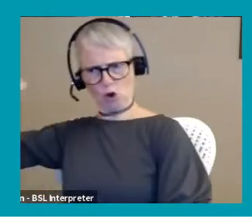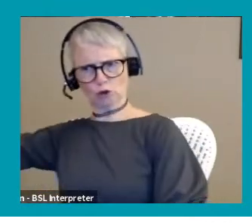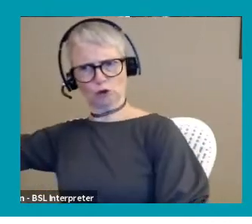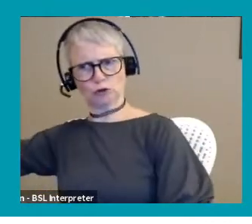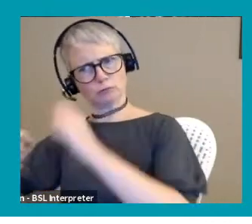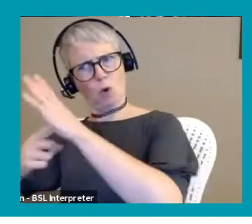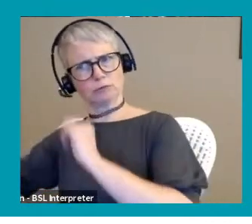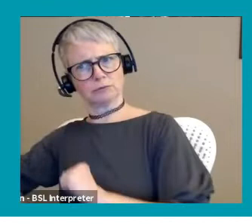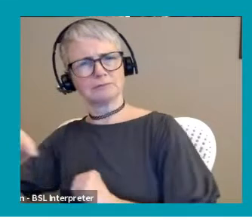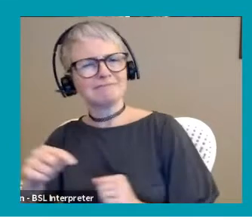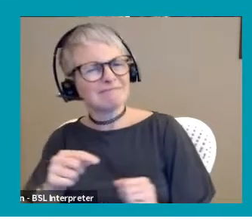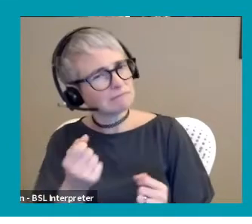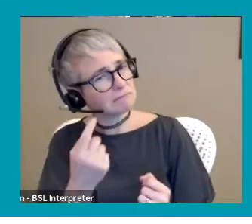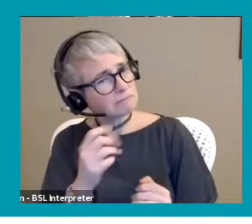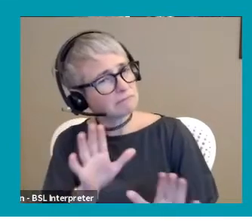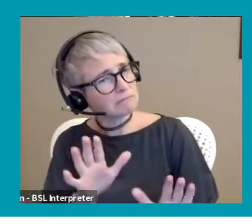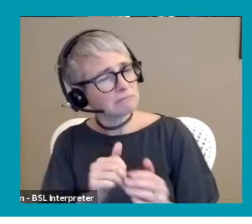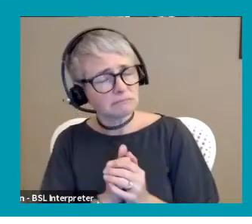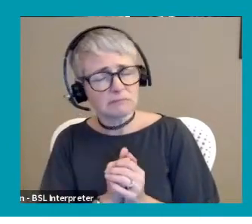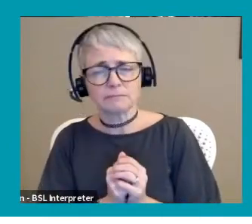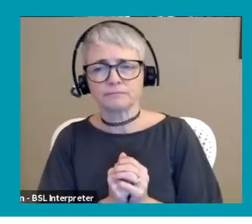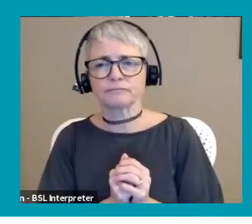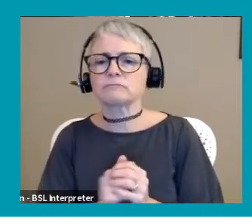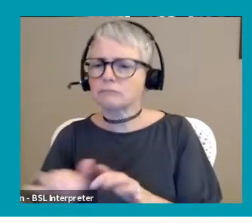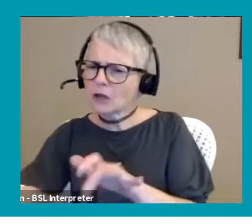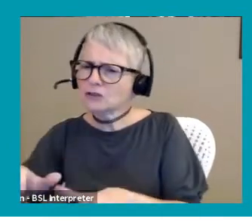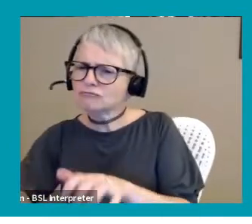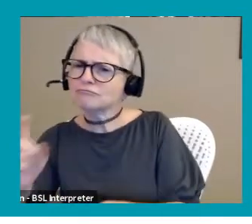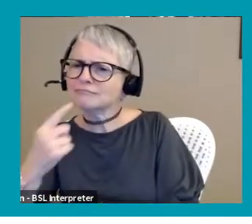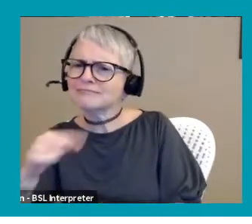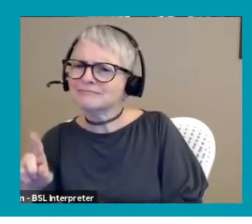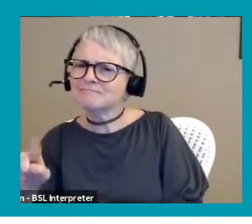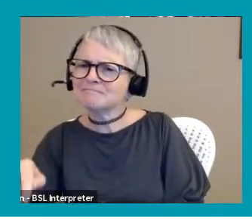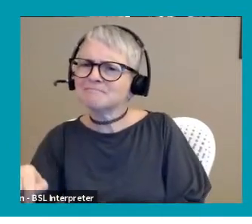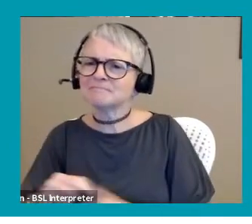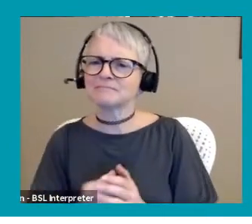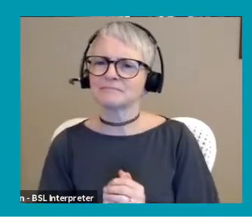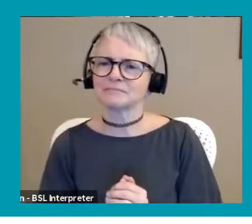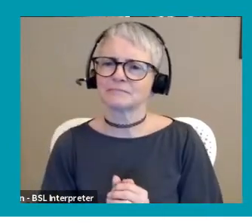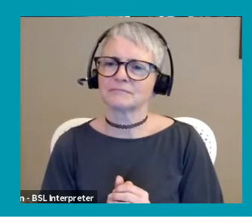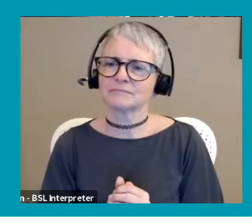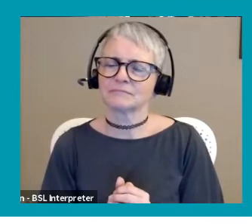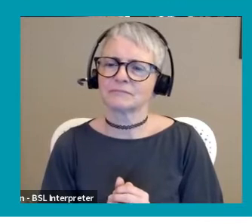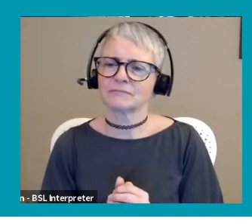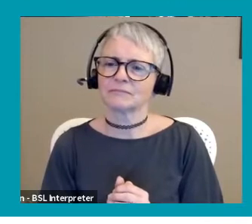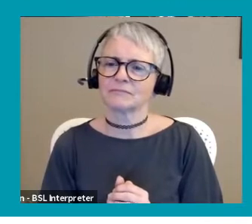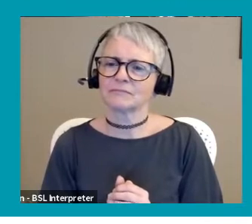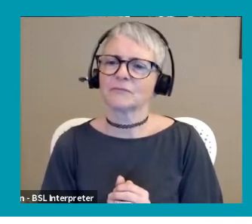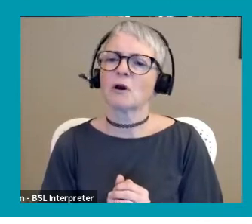Is this make sense? So what do we have in the chat box. We have someone here, thank you very much for sharing,